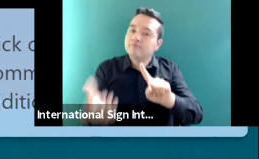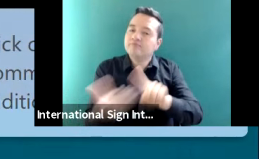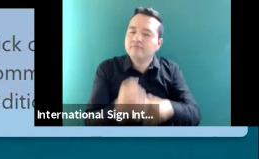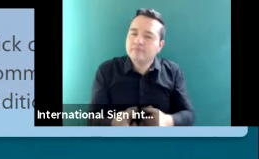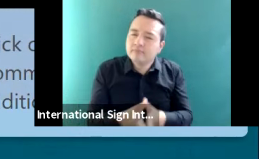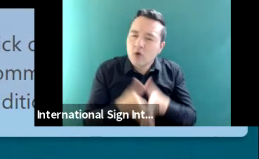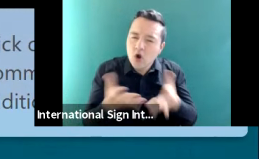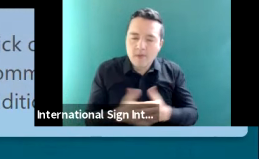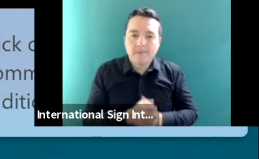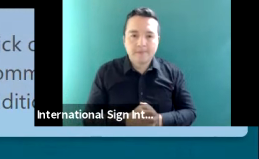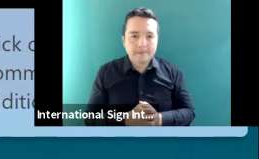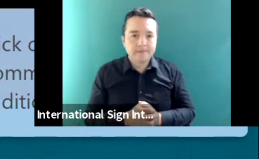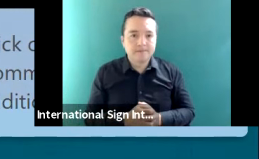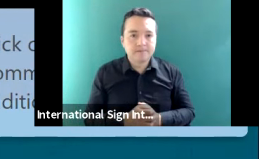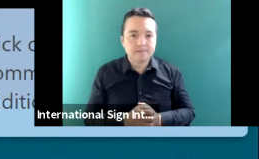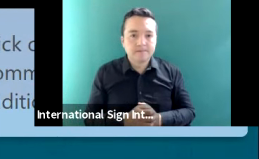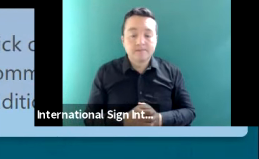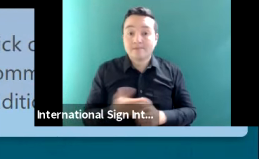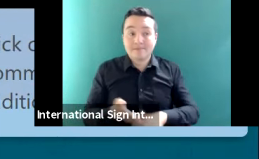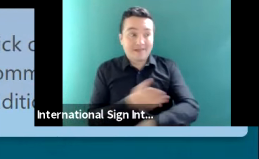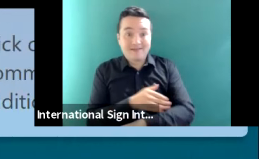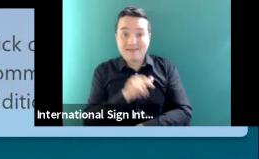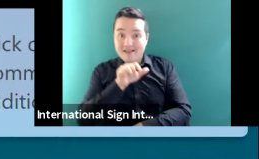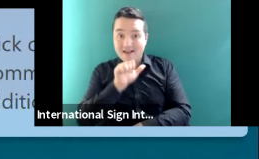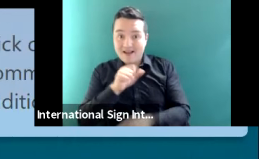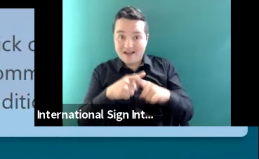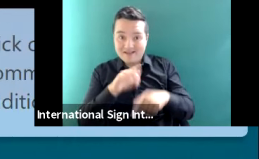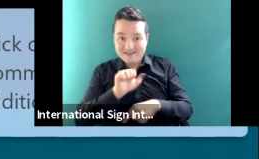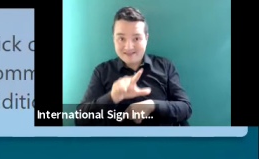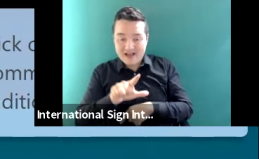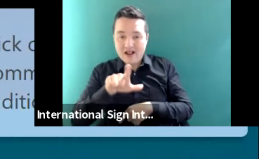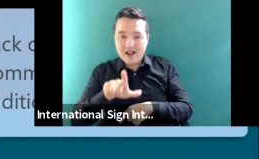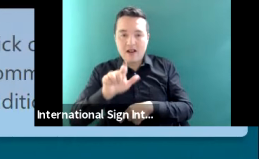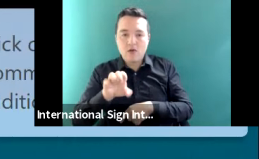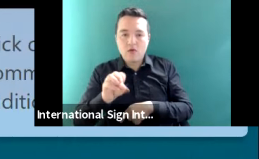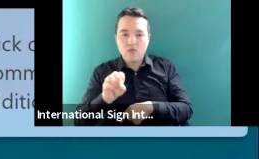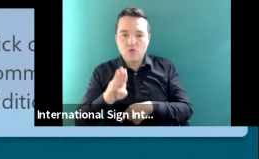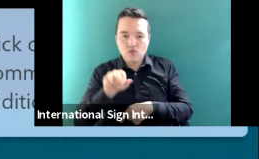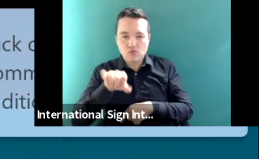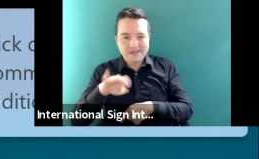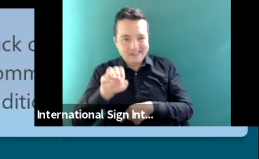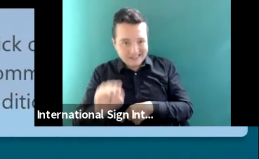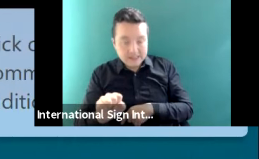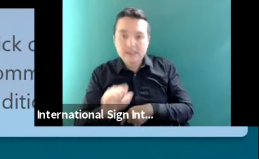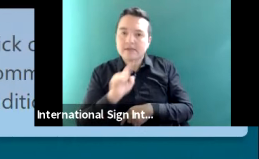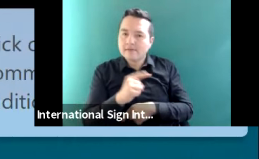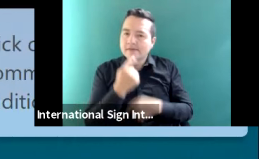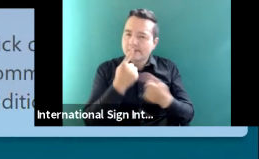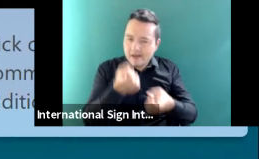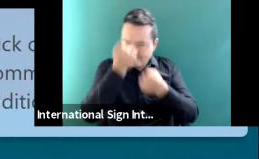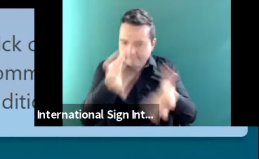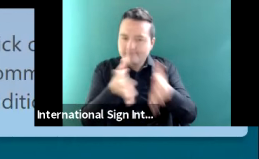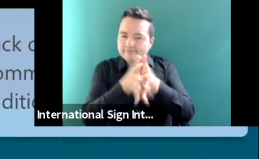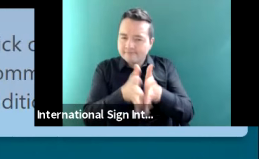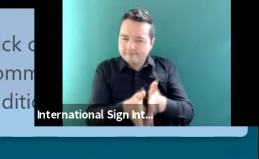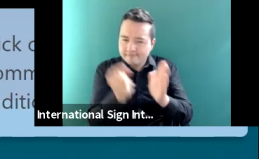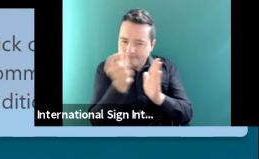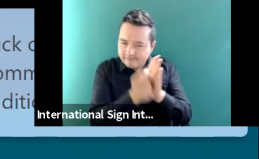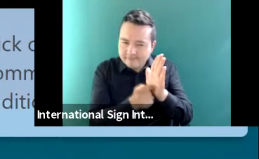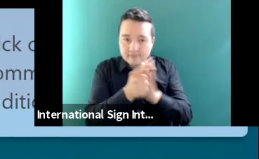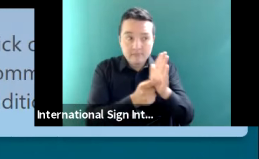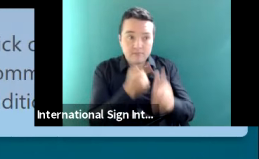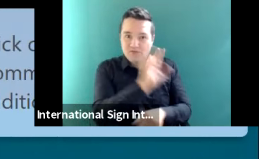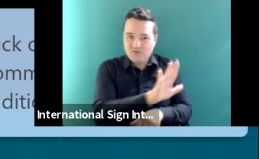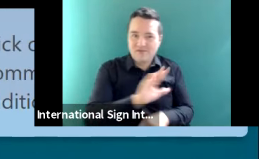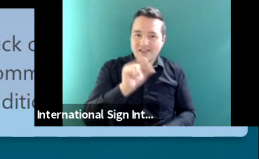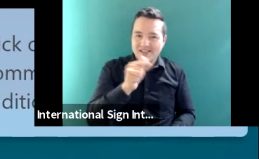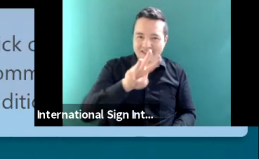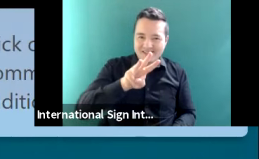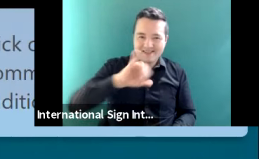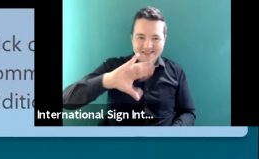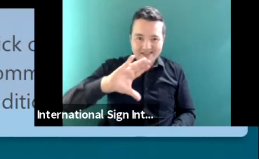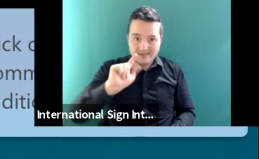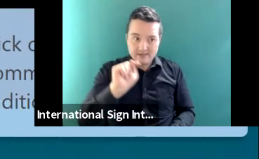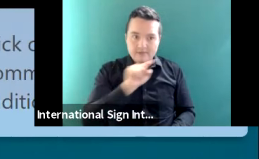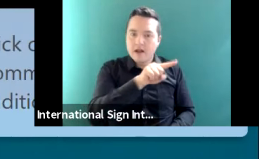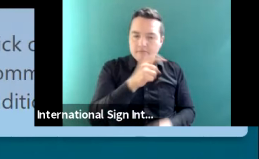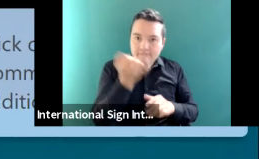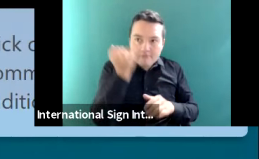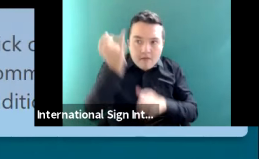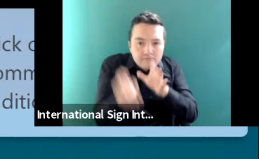It was a long journey but it was successful.